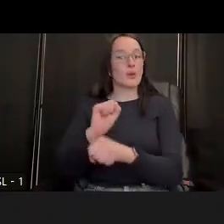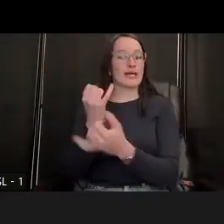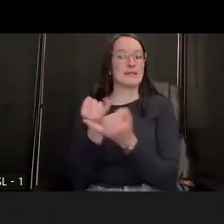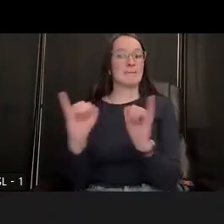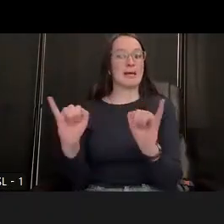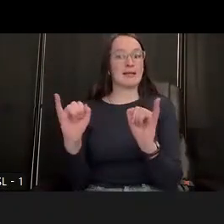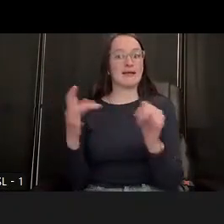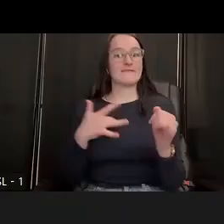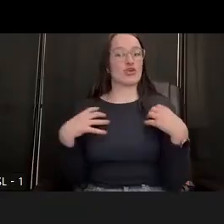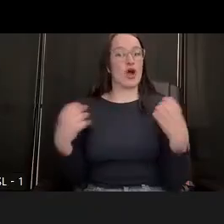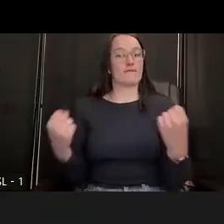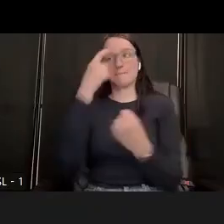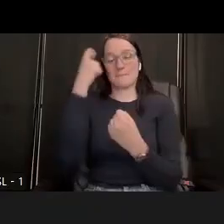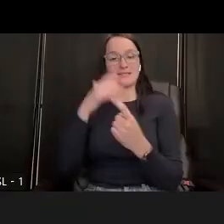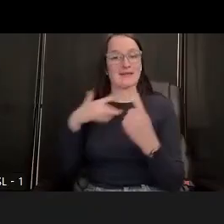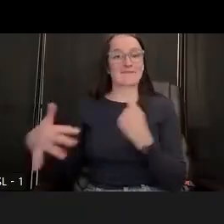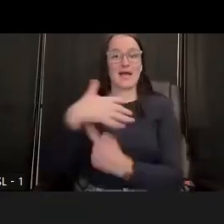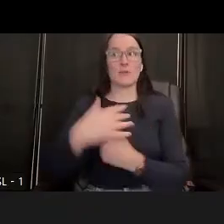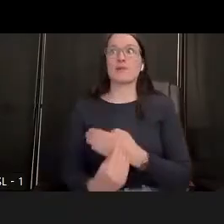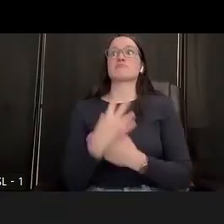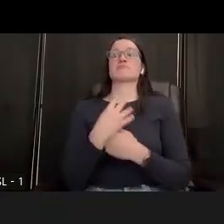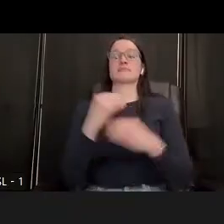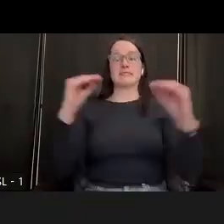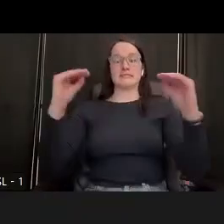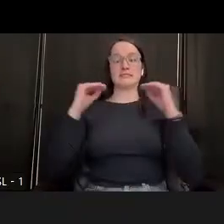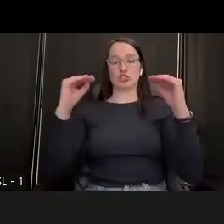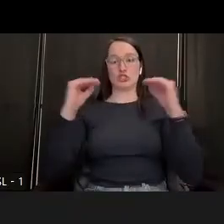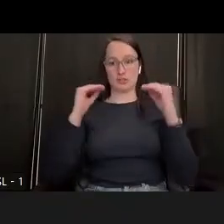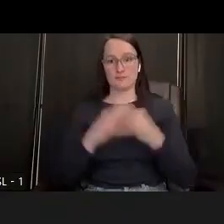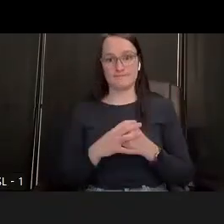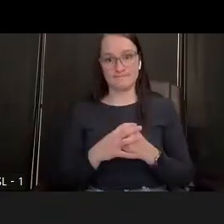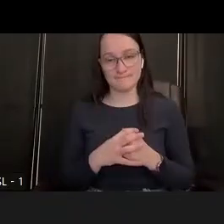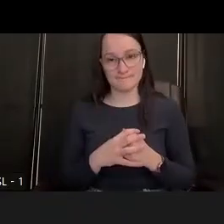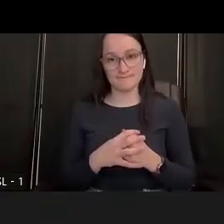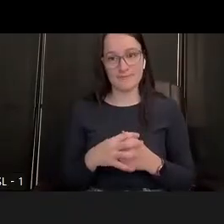The environment has become a silent job coach for River in this instance. And this is where